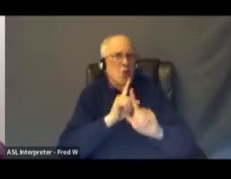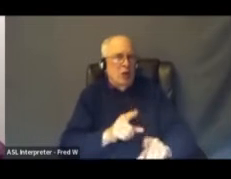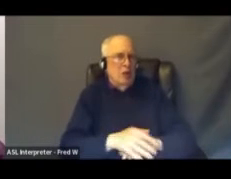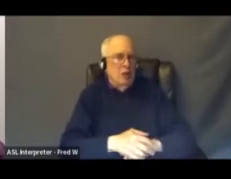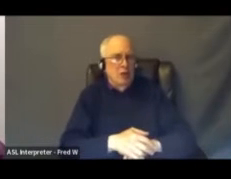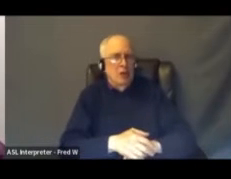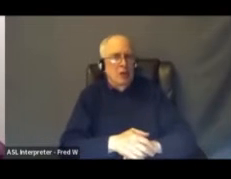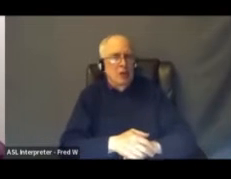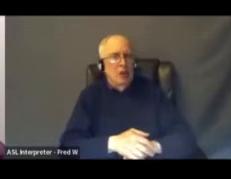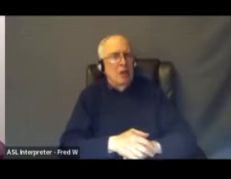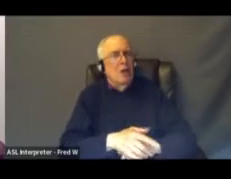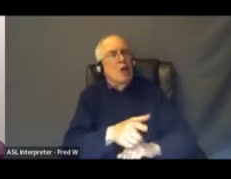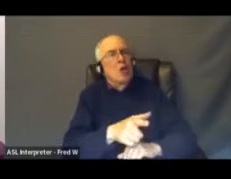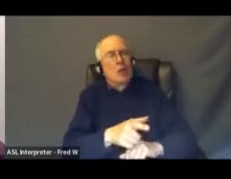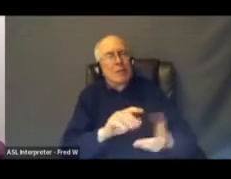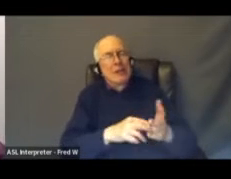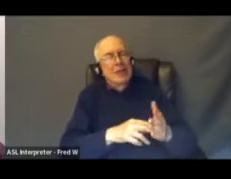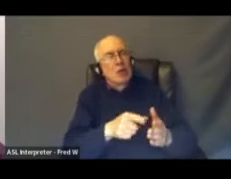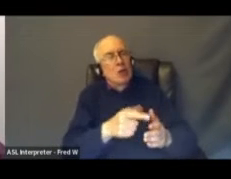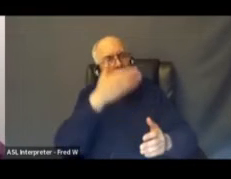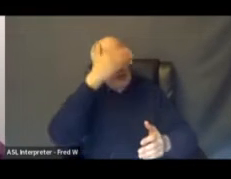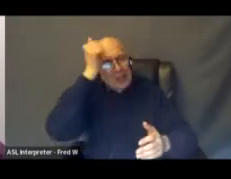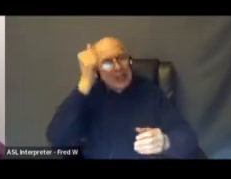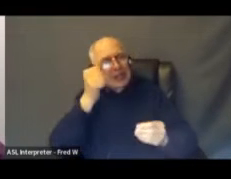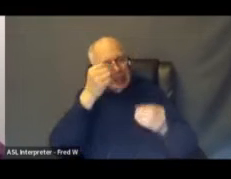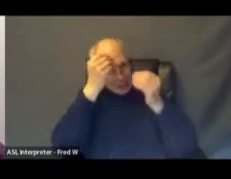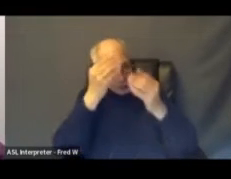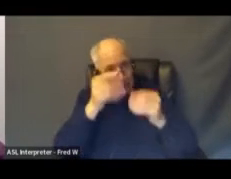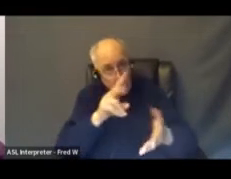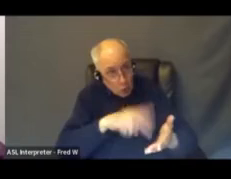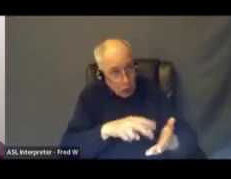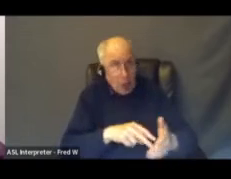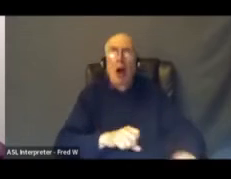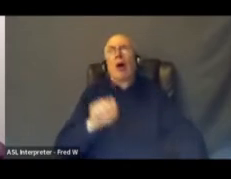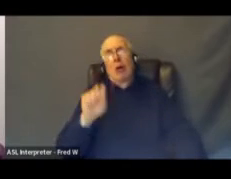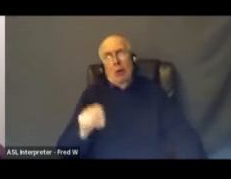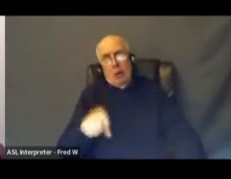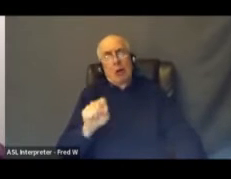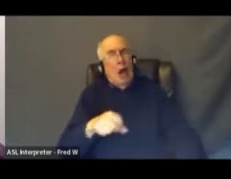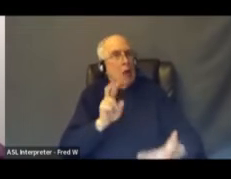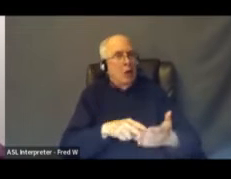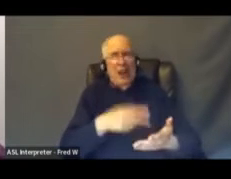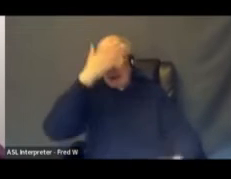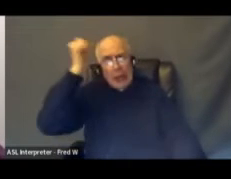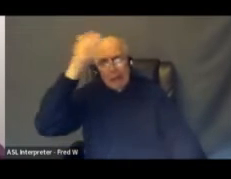information that you've read? And they say, oh, yeah, I forget stuff that I've read all the time. And I have to read it like